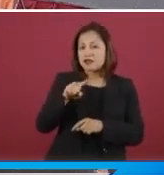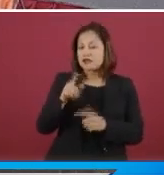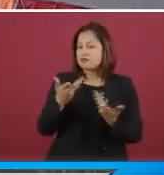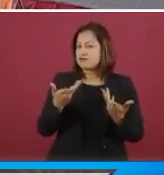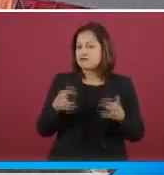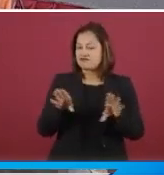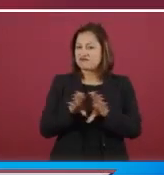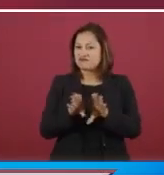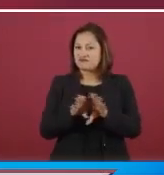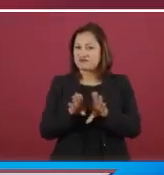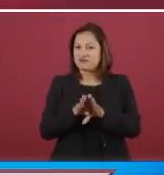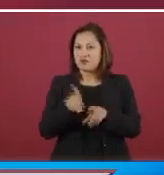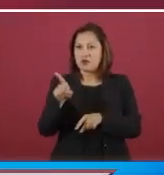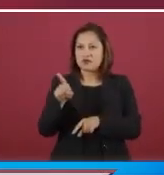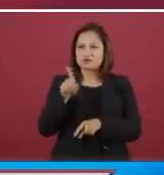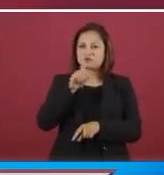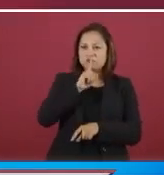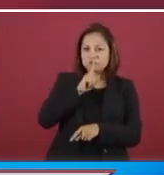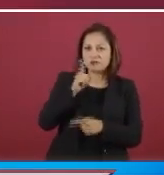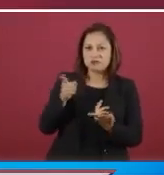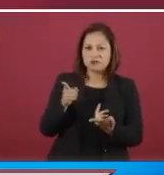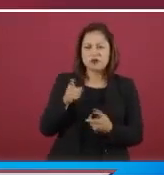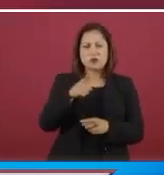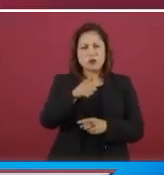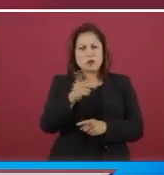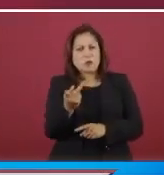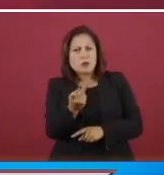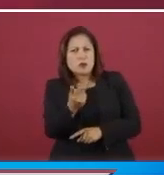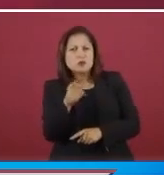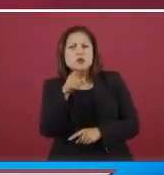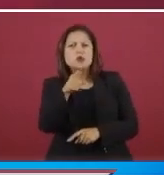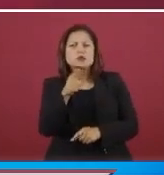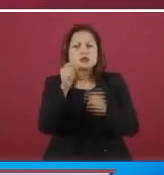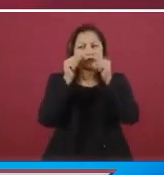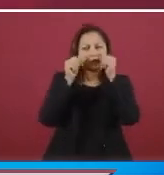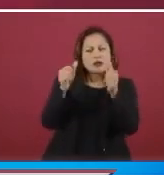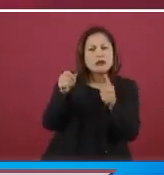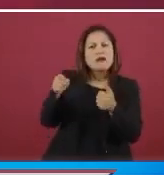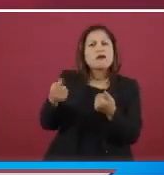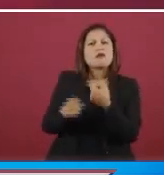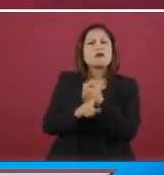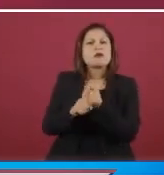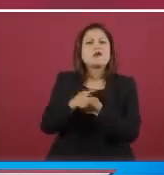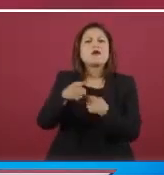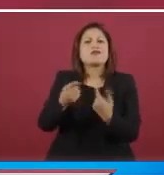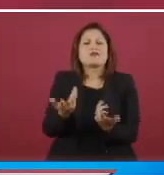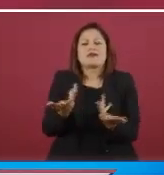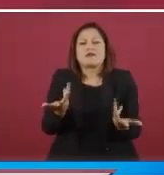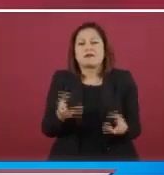to prevent abuses of local governments in exorbitant salaries and salaries there will be no purchase of vehicles or rent